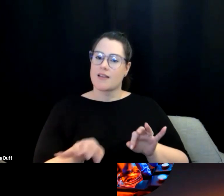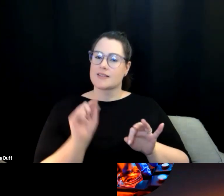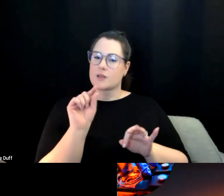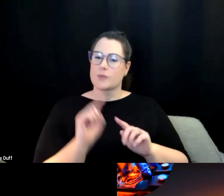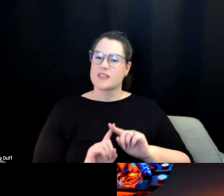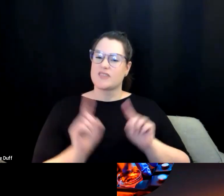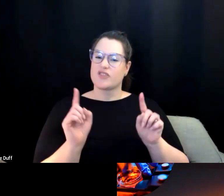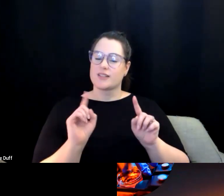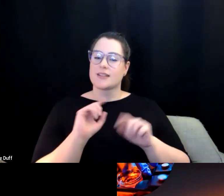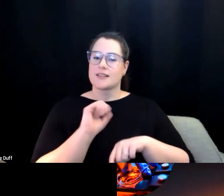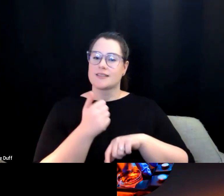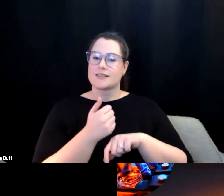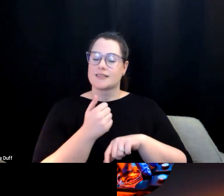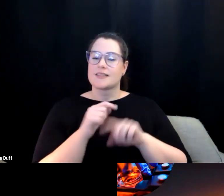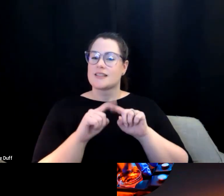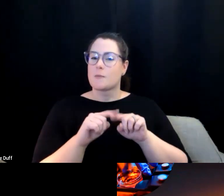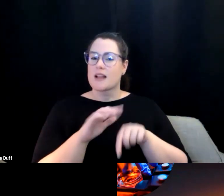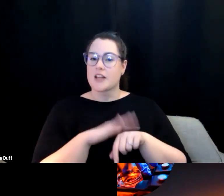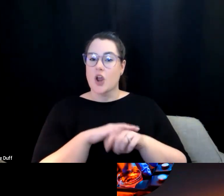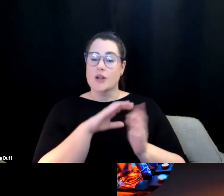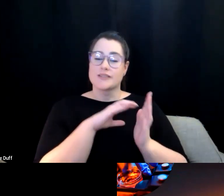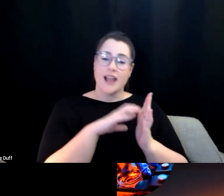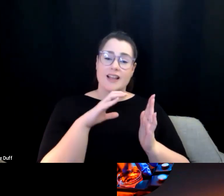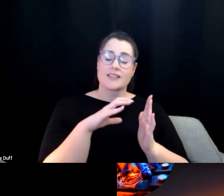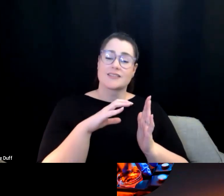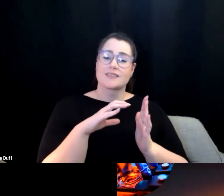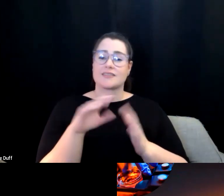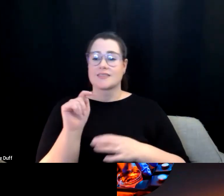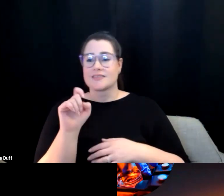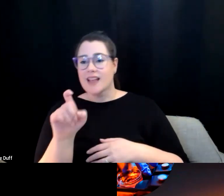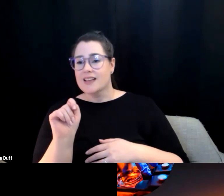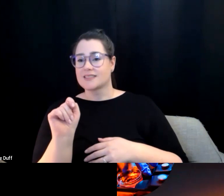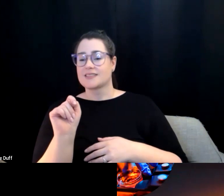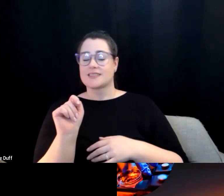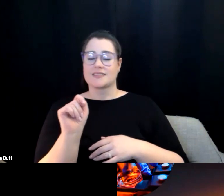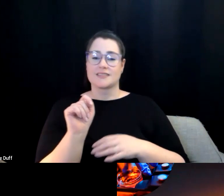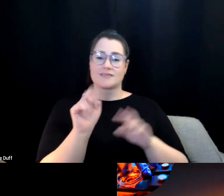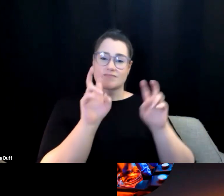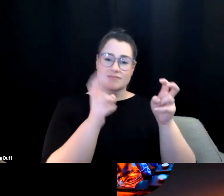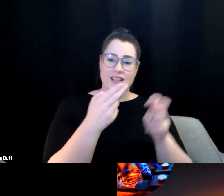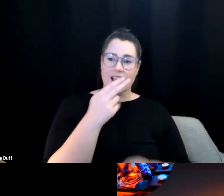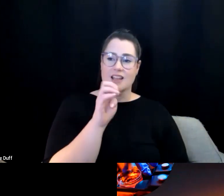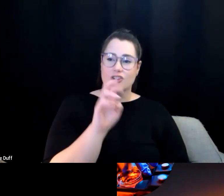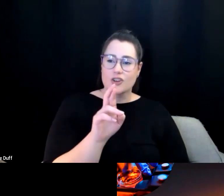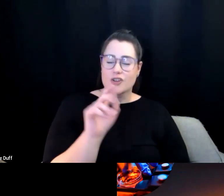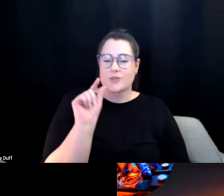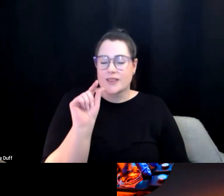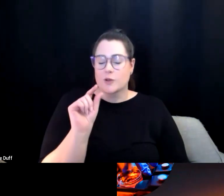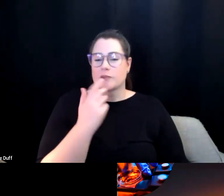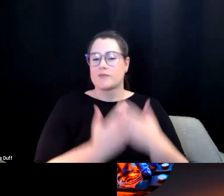depending on if the text is within a paragraph versus after a header. So it takes a little bit of elbow grease to go into Microsoft Word